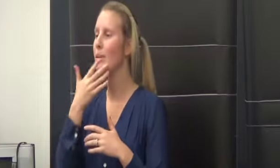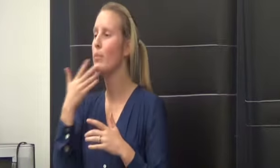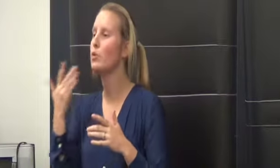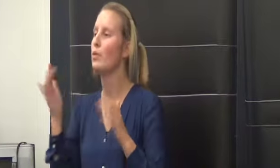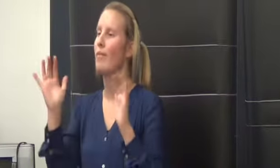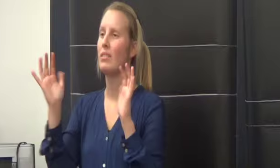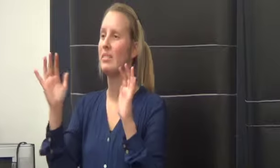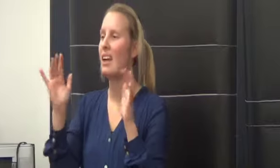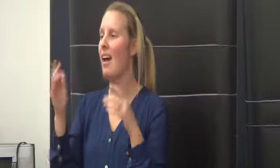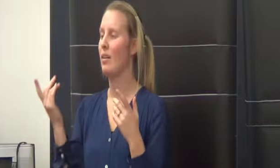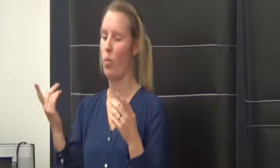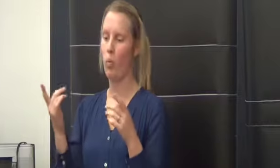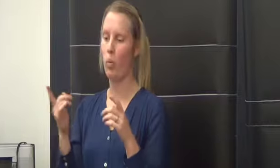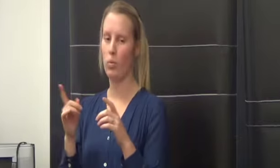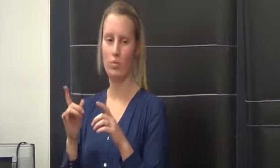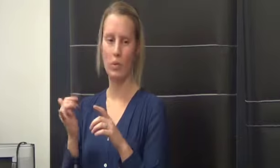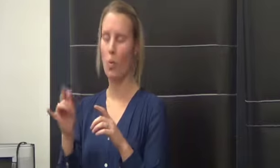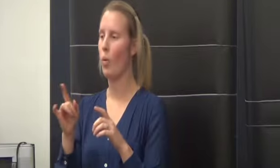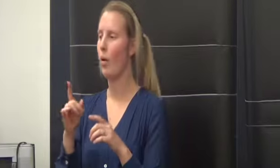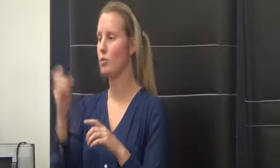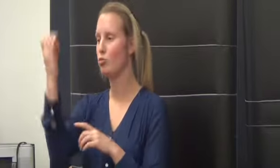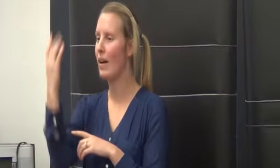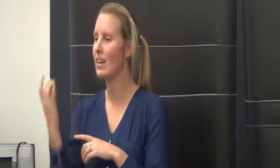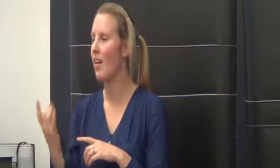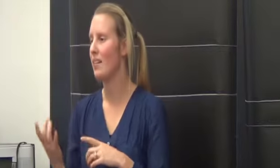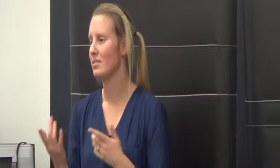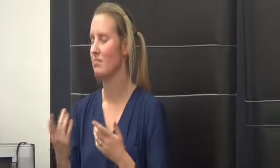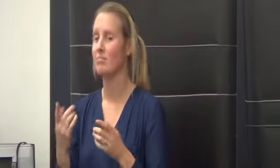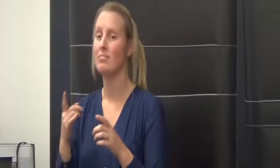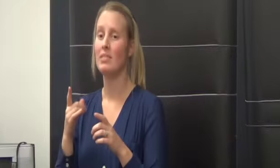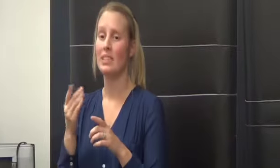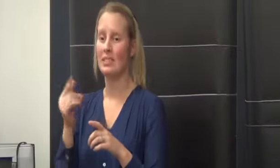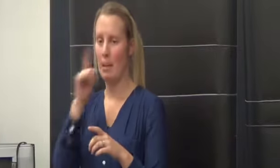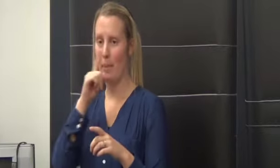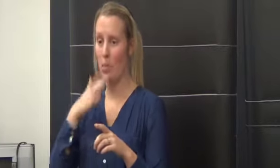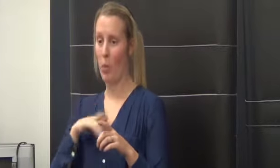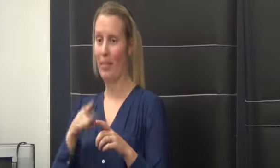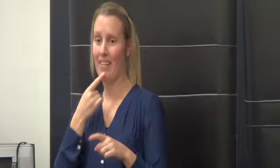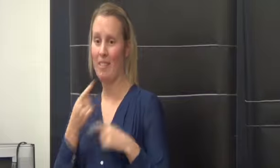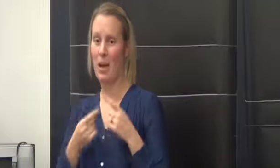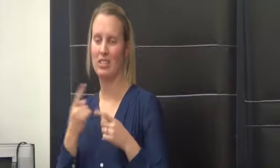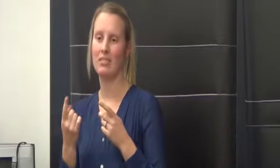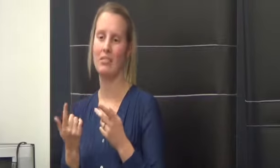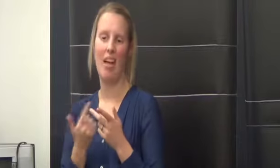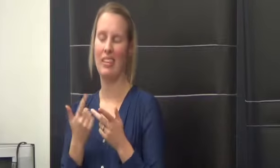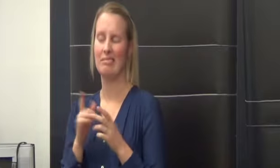here etc. Some people would like all that information and some people really don't want all that information.